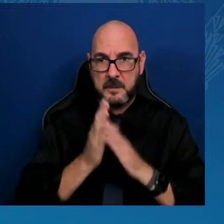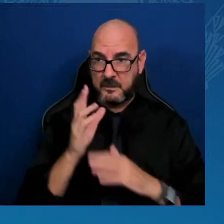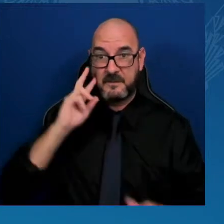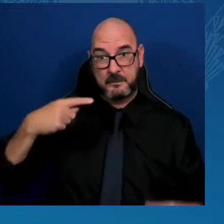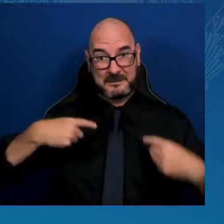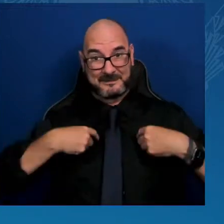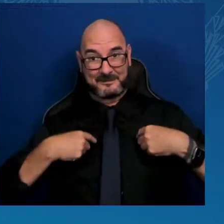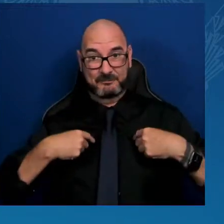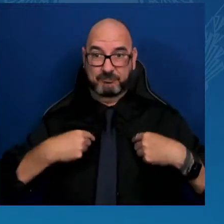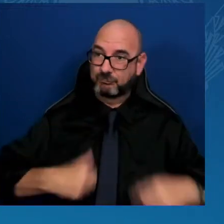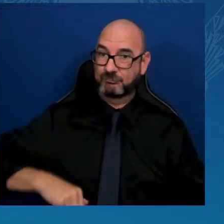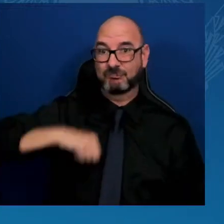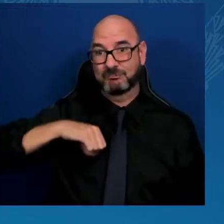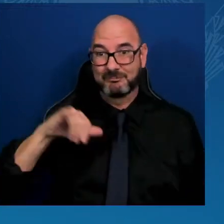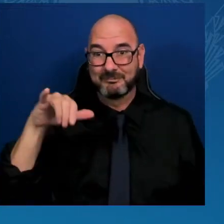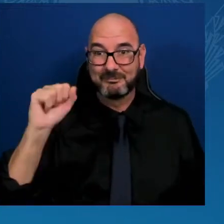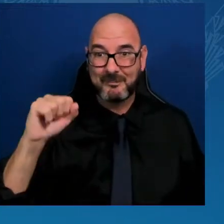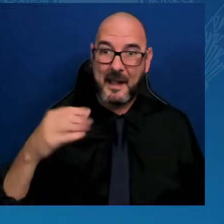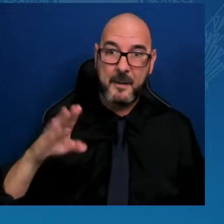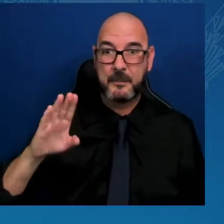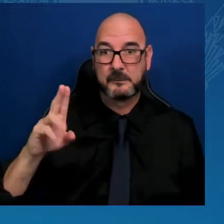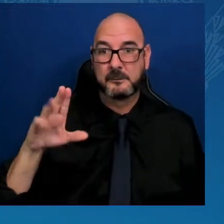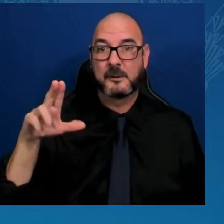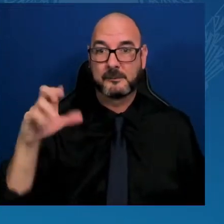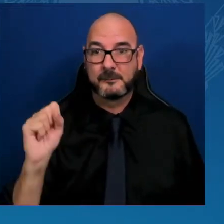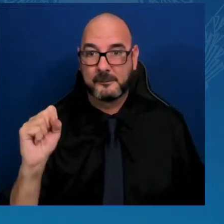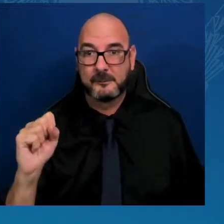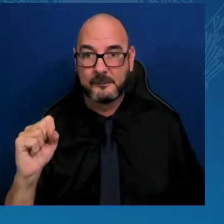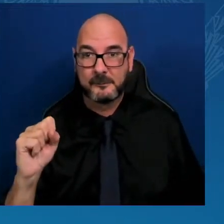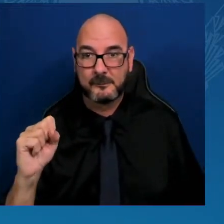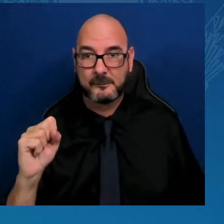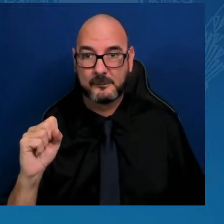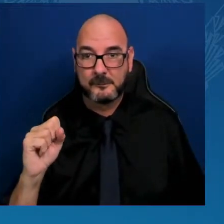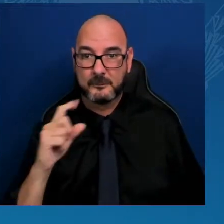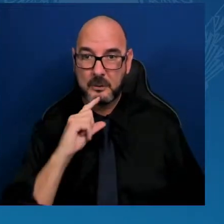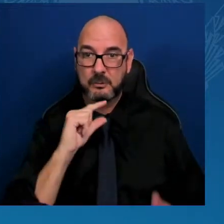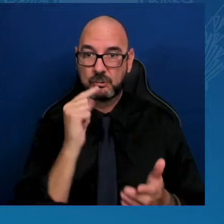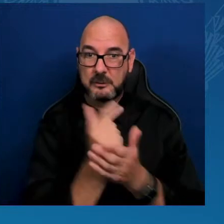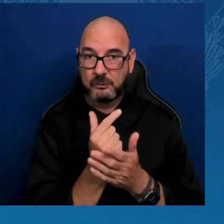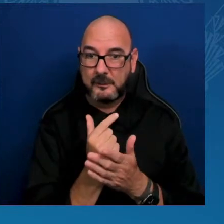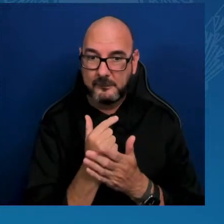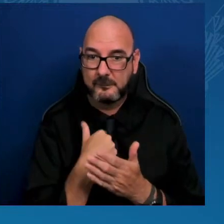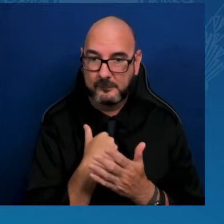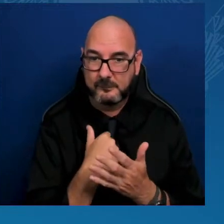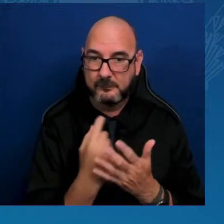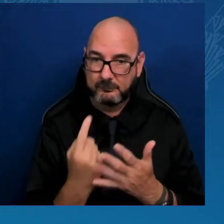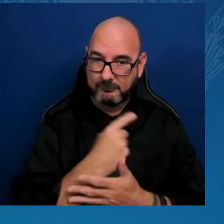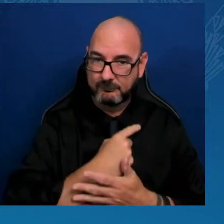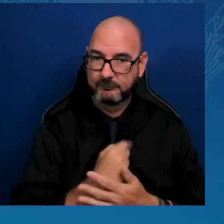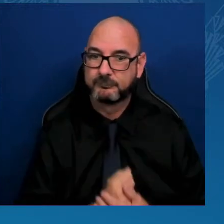The Vice President: You know. I made sure we did what is right, and President Biden and I